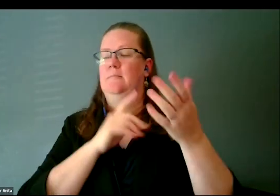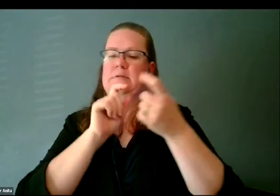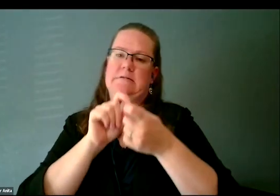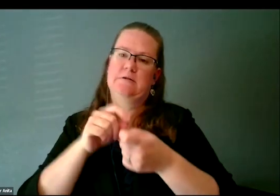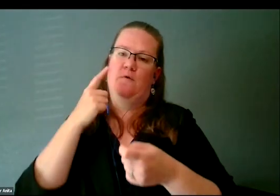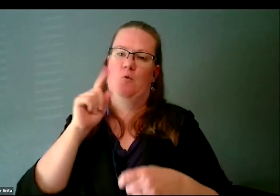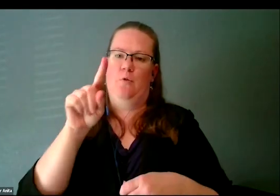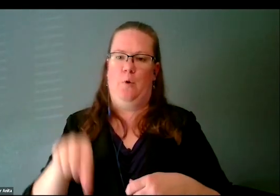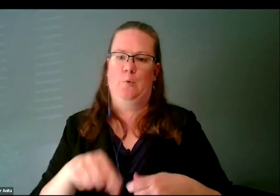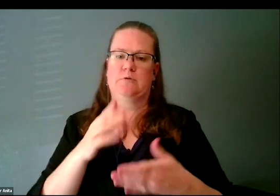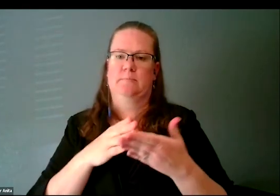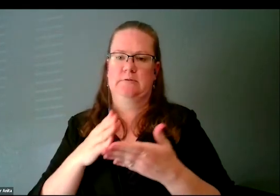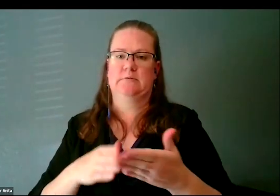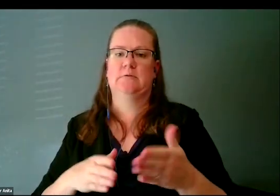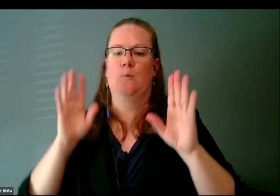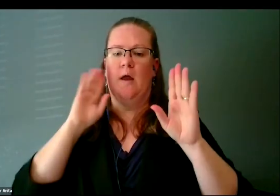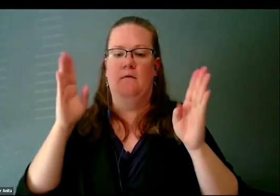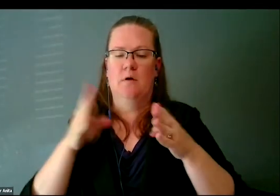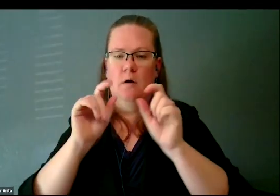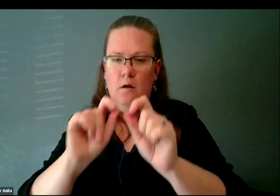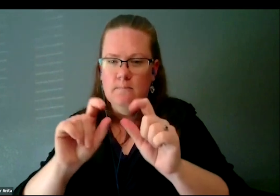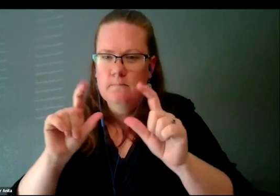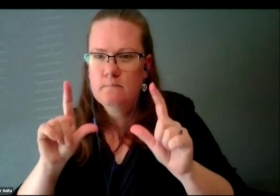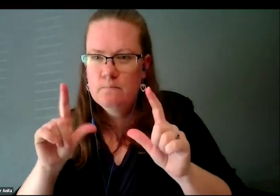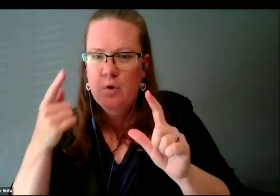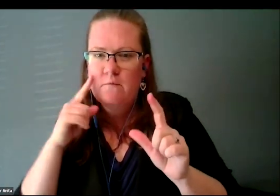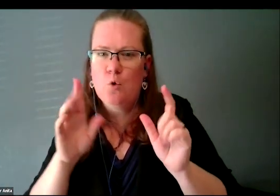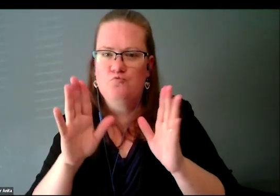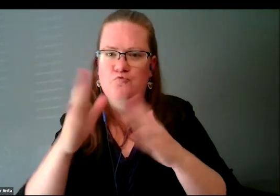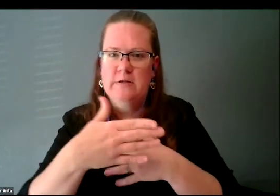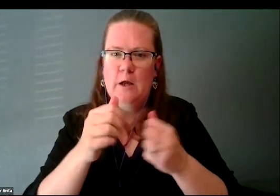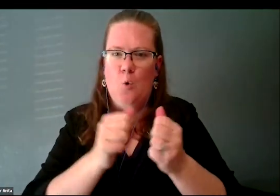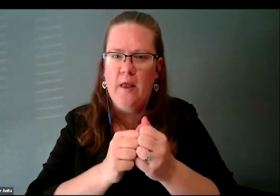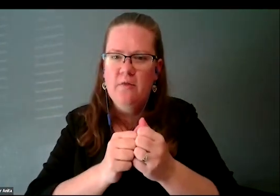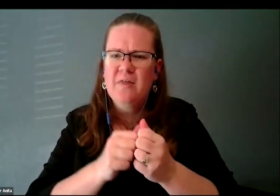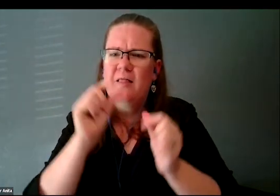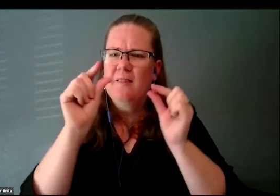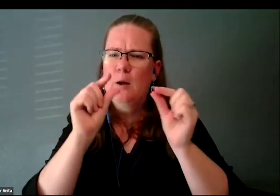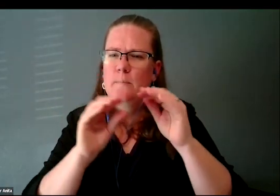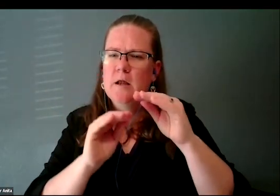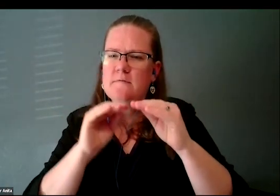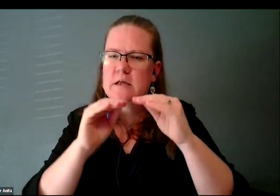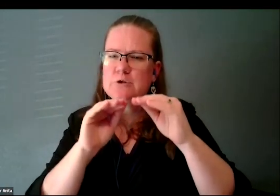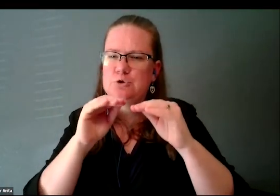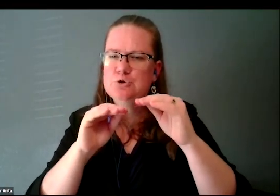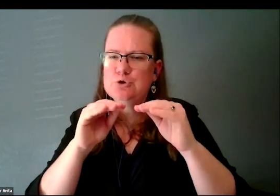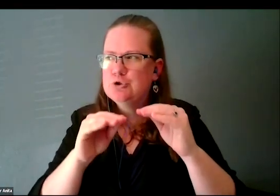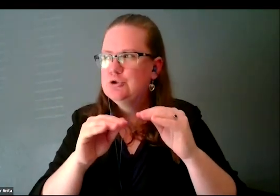There's a closeup of a rectangle with a really subtle texture on it. There's a closeup of a watermelon piece